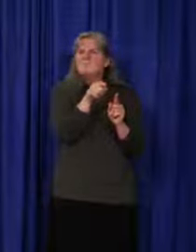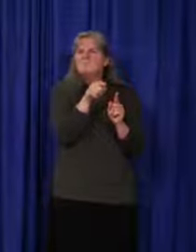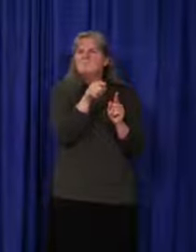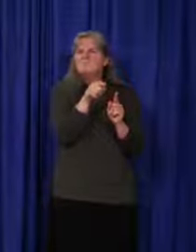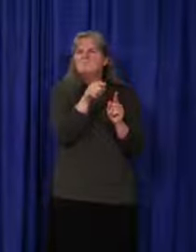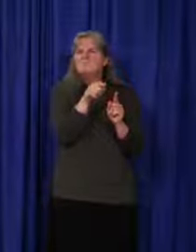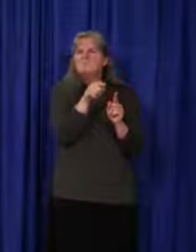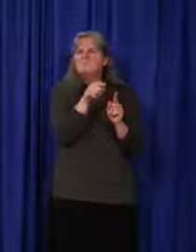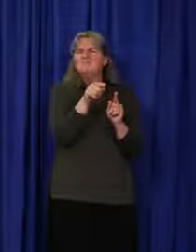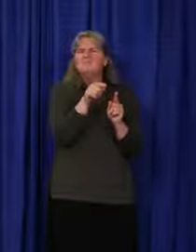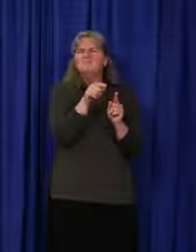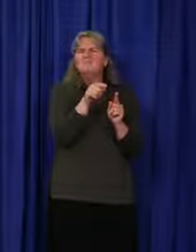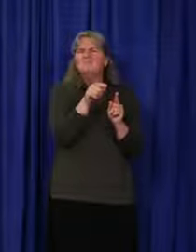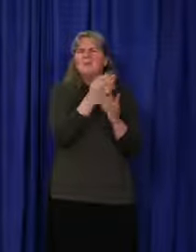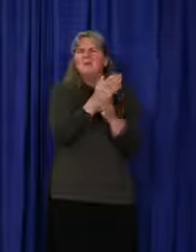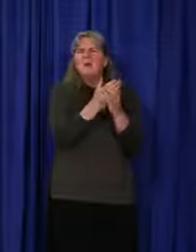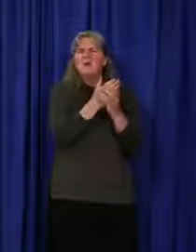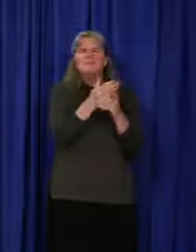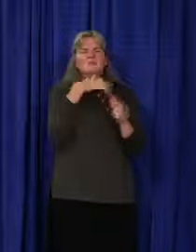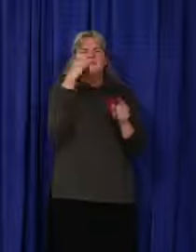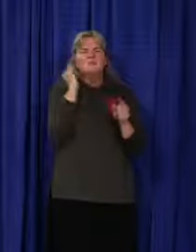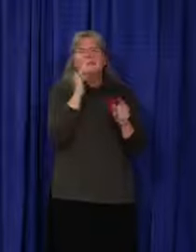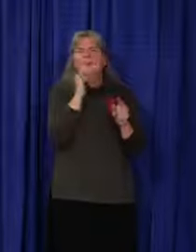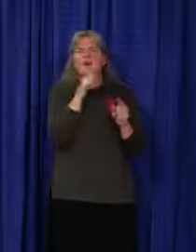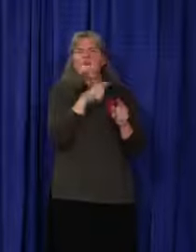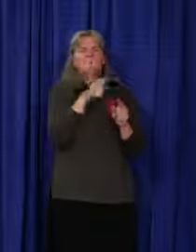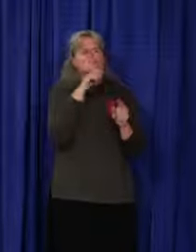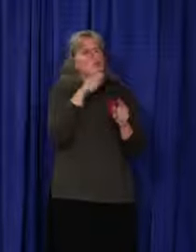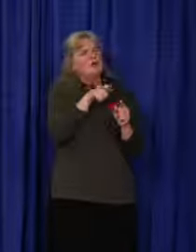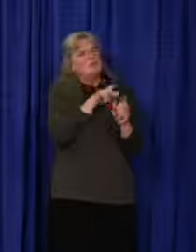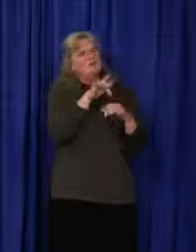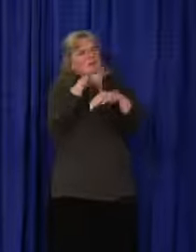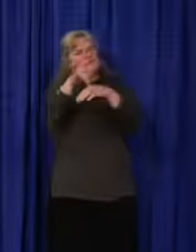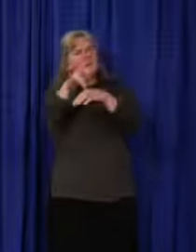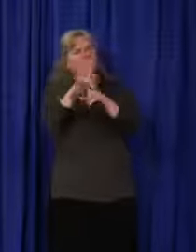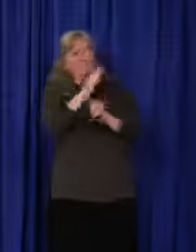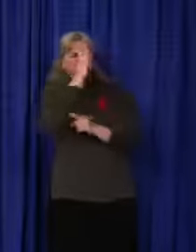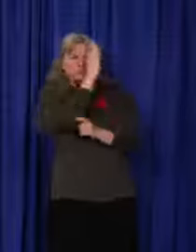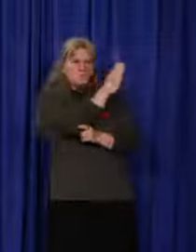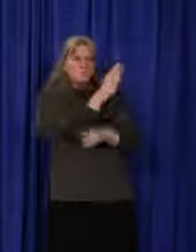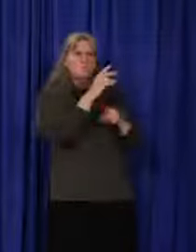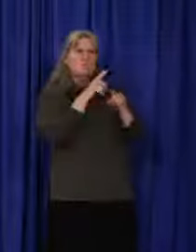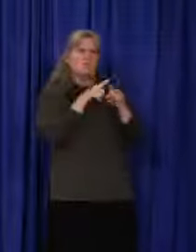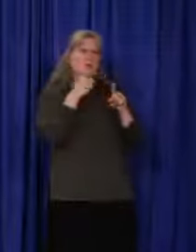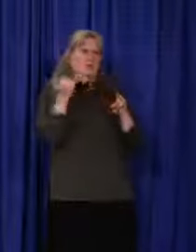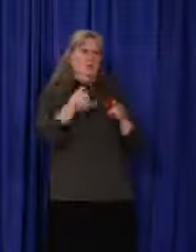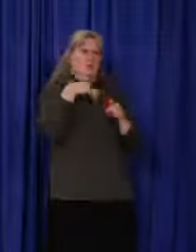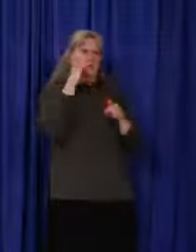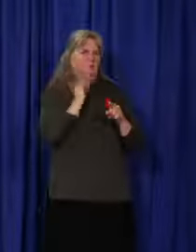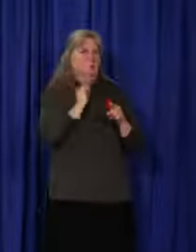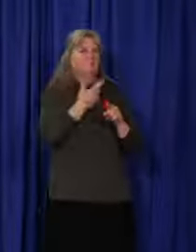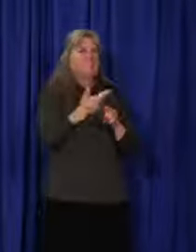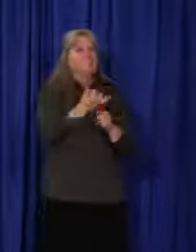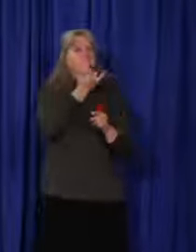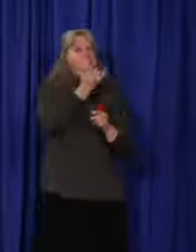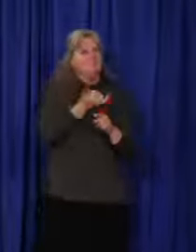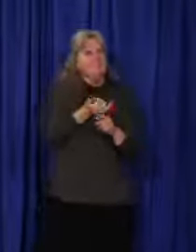We need to keep a close eye on what is happening in other parts of Canada so that we can react appropriate will, to keeping